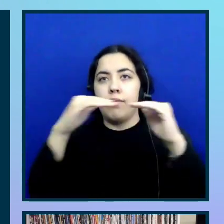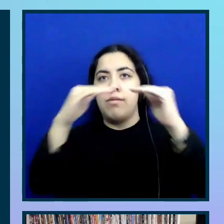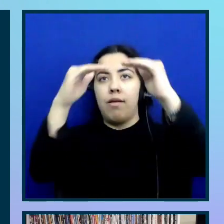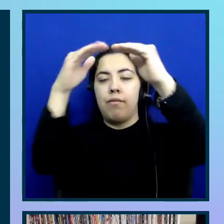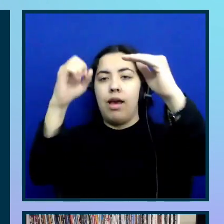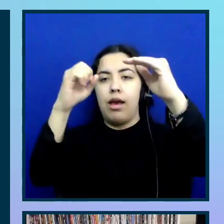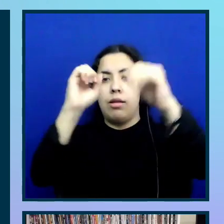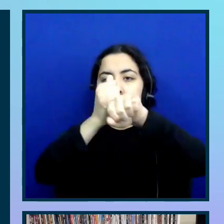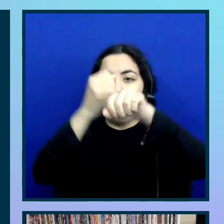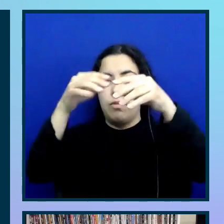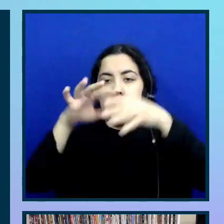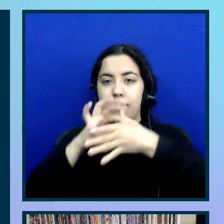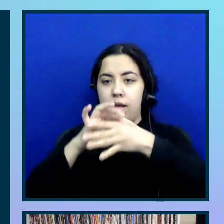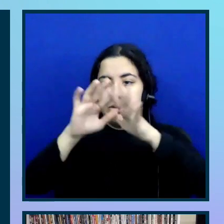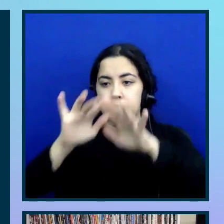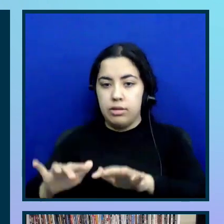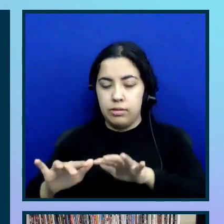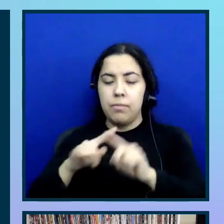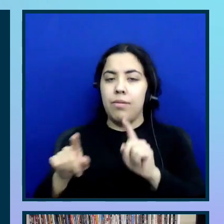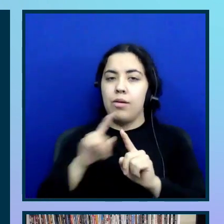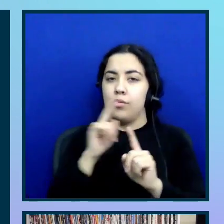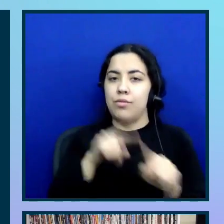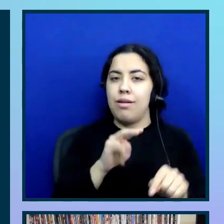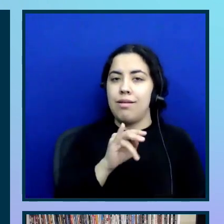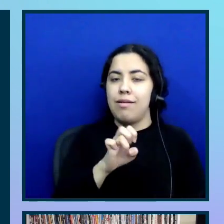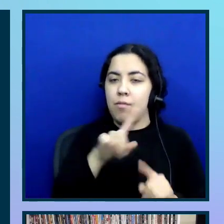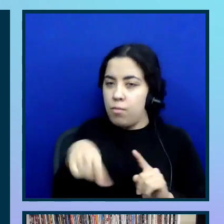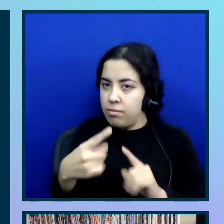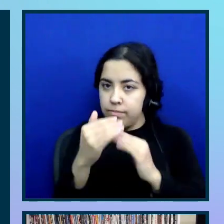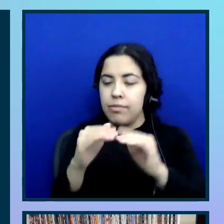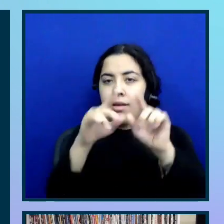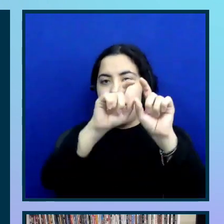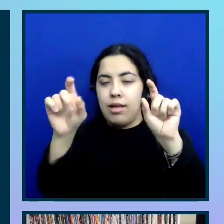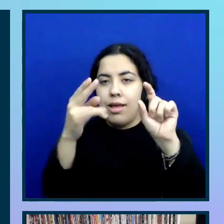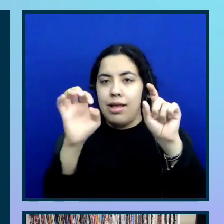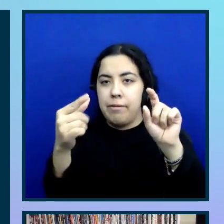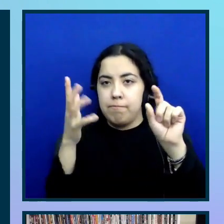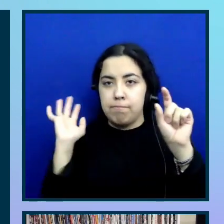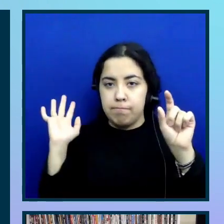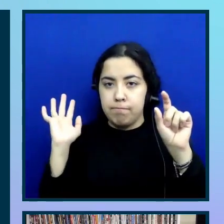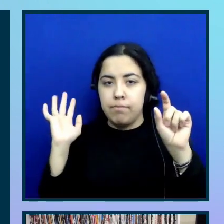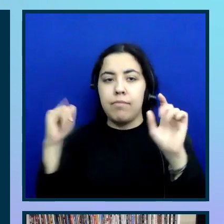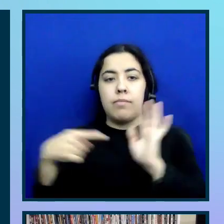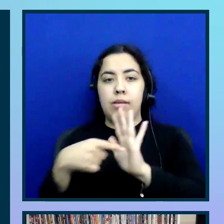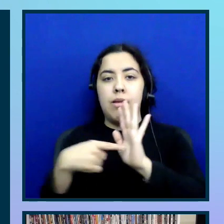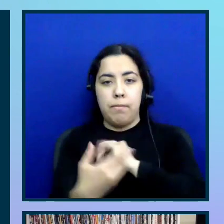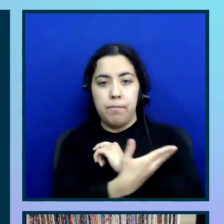but with React Native it's strictly heading only. So for the example here, the screenshot shows a covered shield view